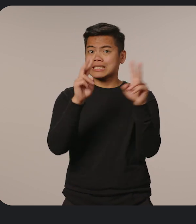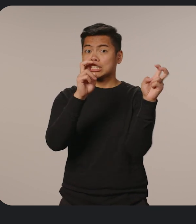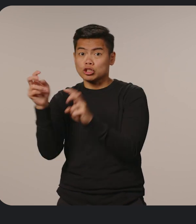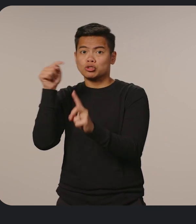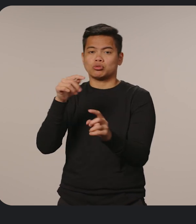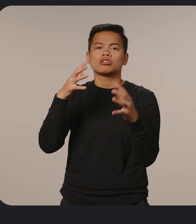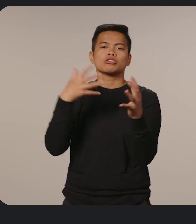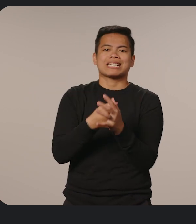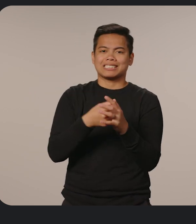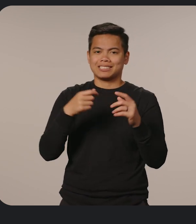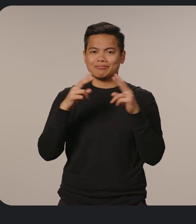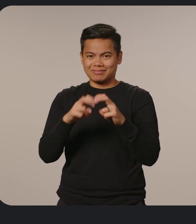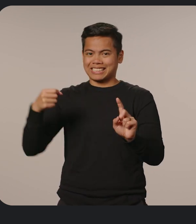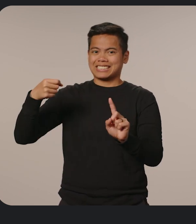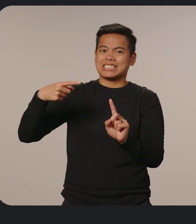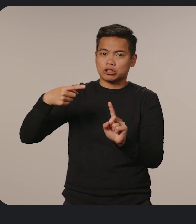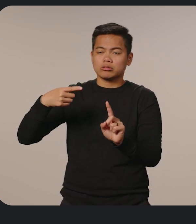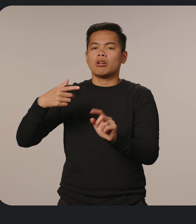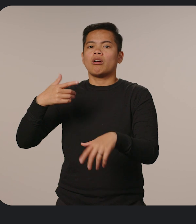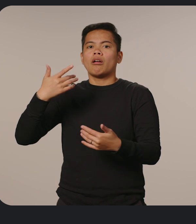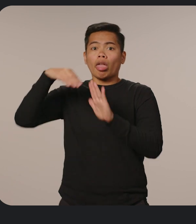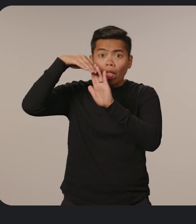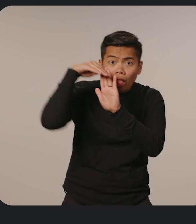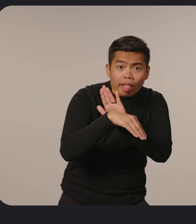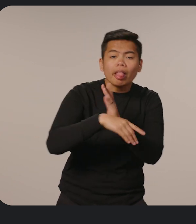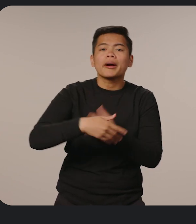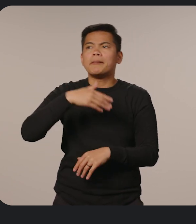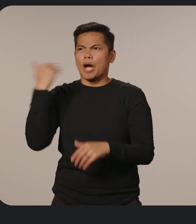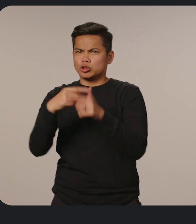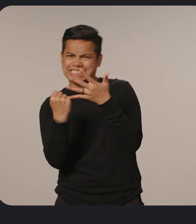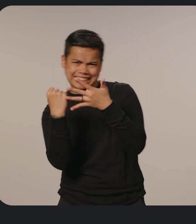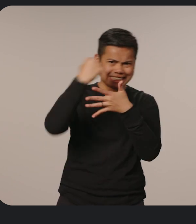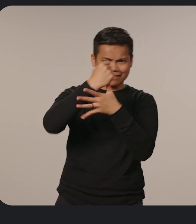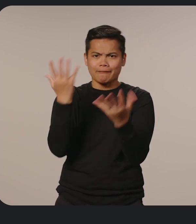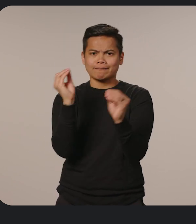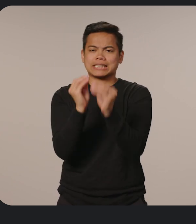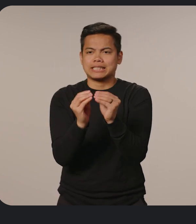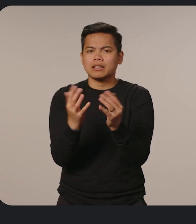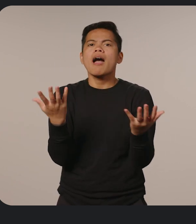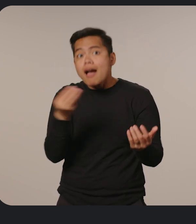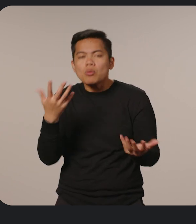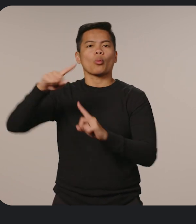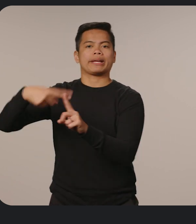by crashlytic signals like regressions to help you better prioritize what to